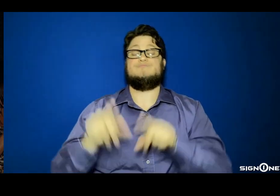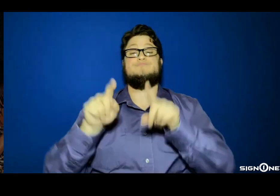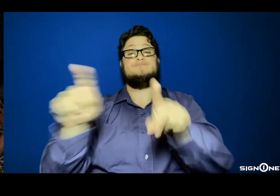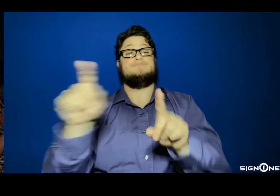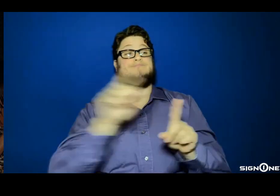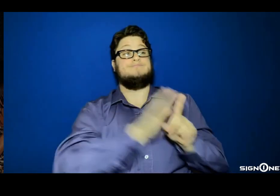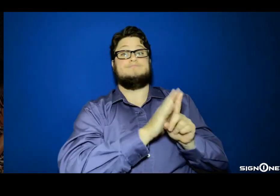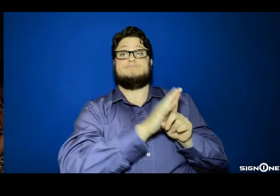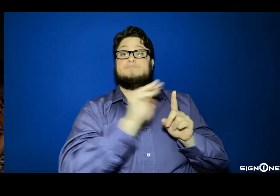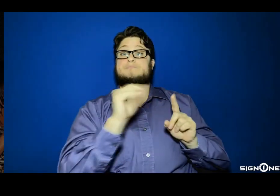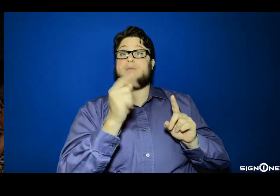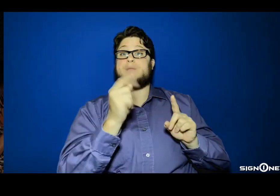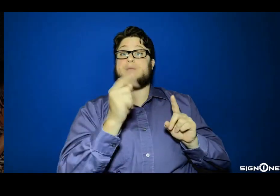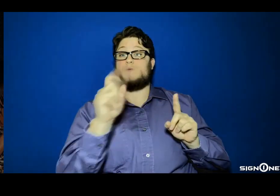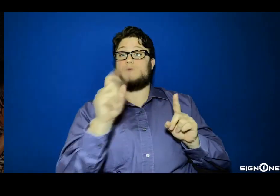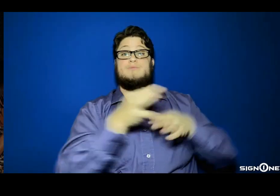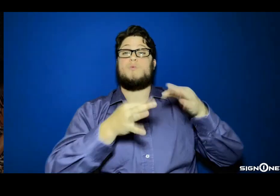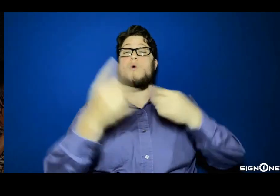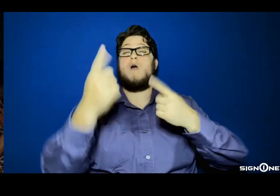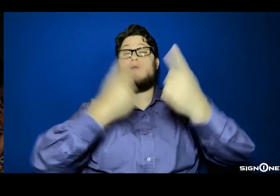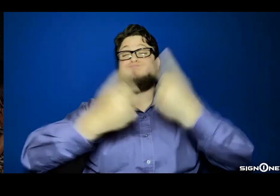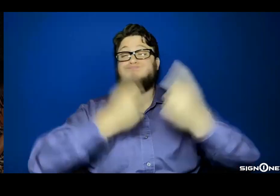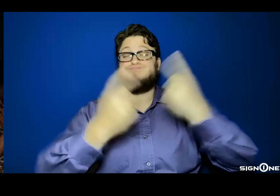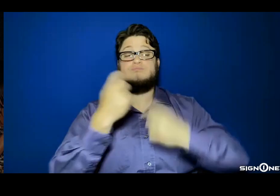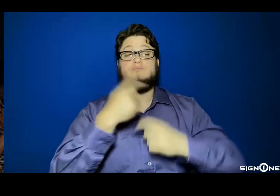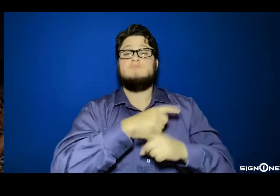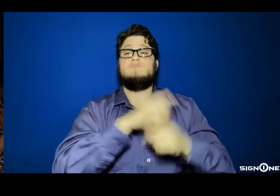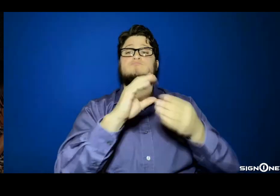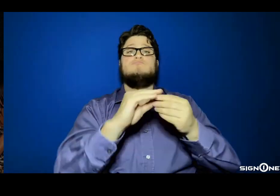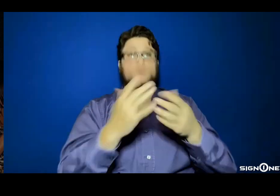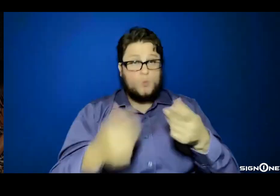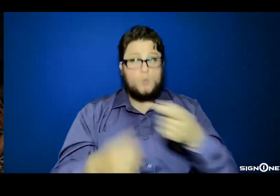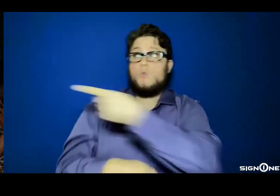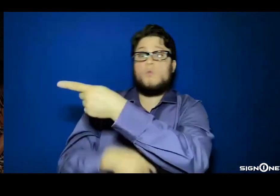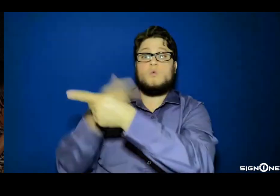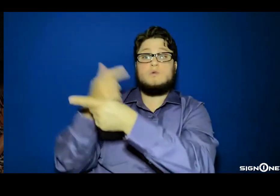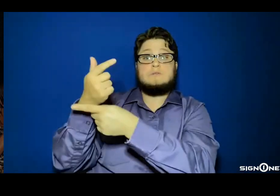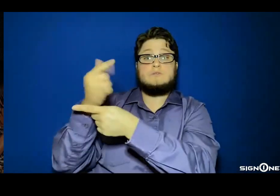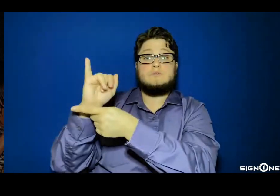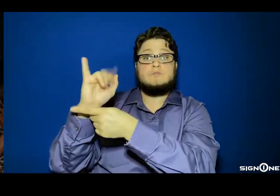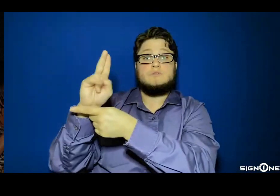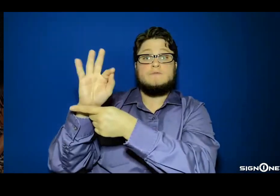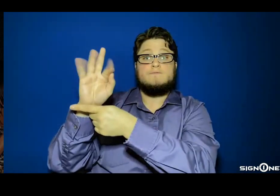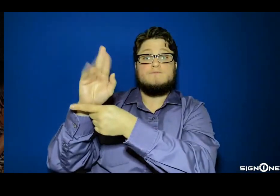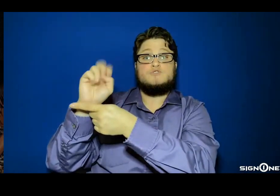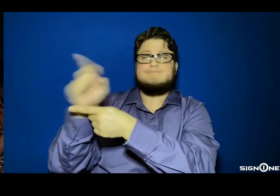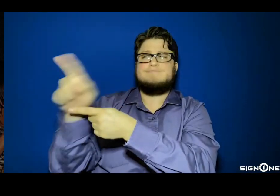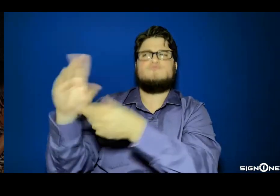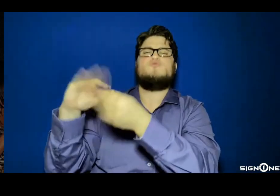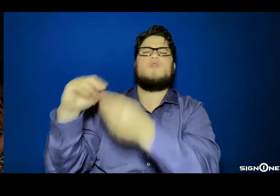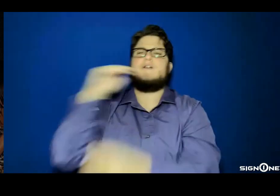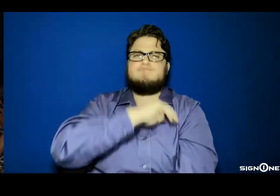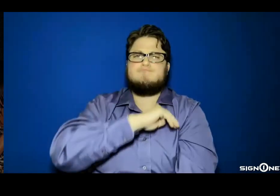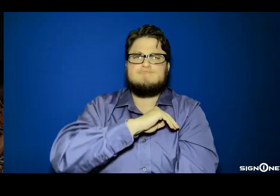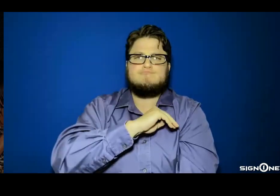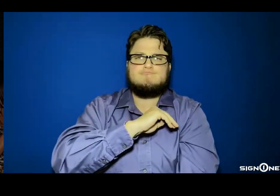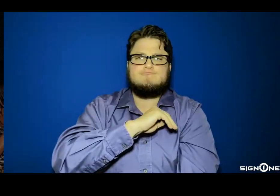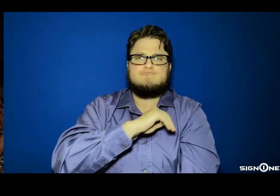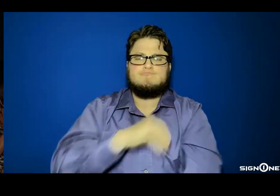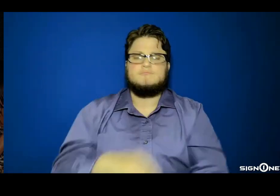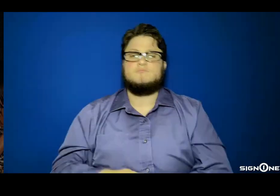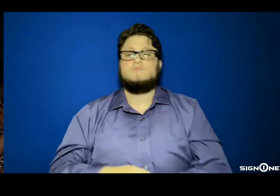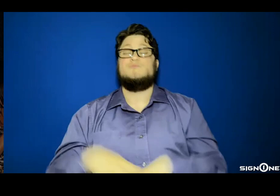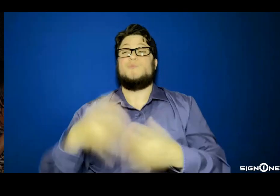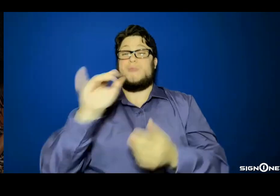In her court deposition, Maxwell said Giuffre's claims are untrue.